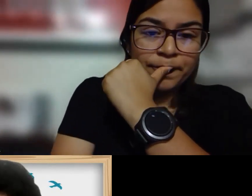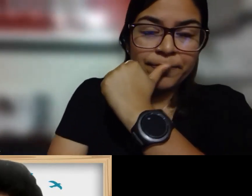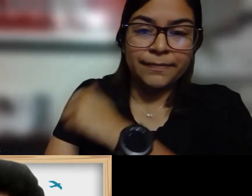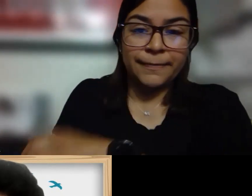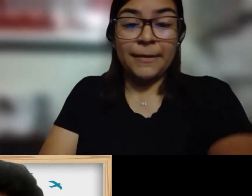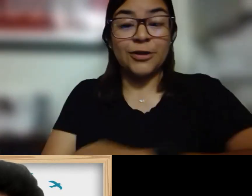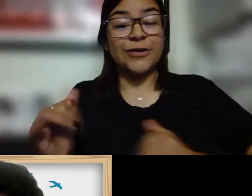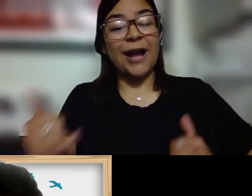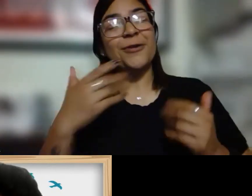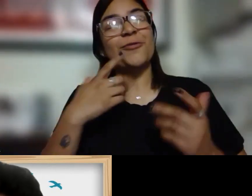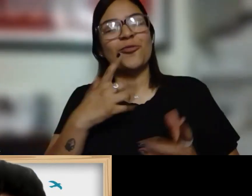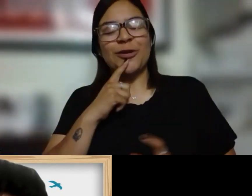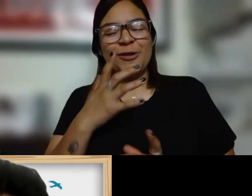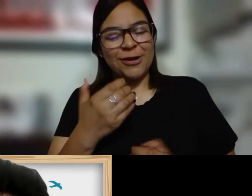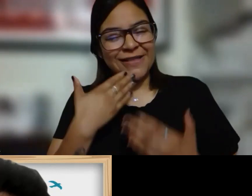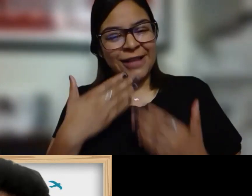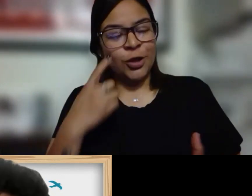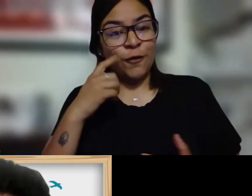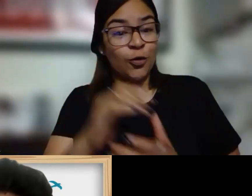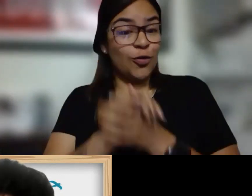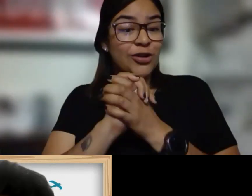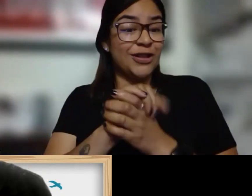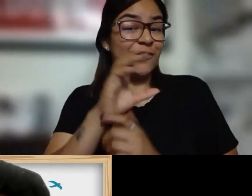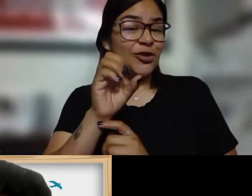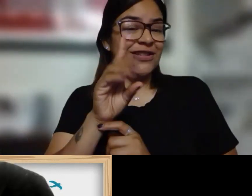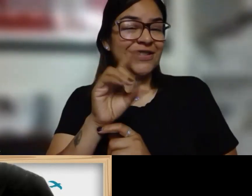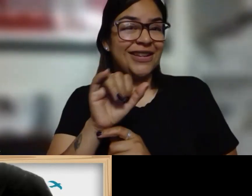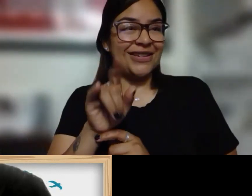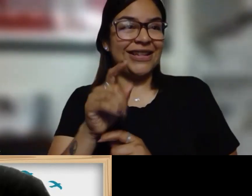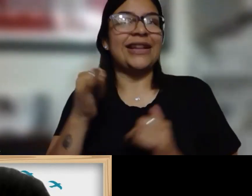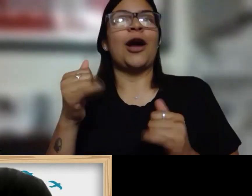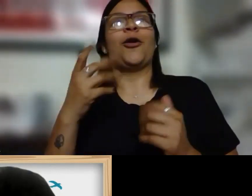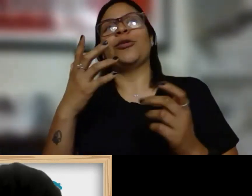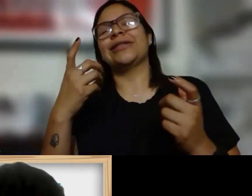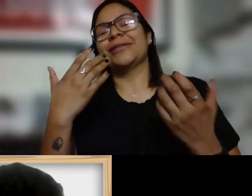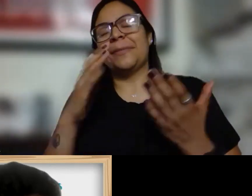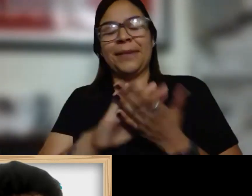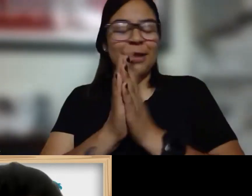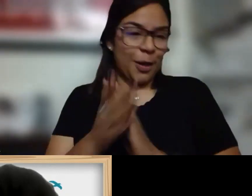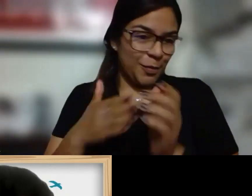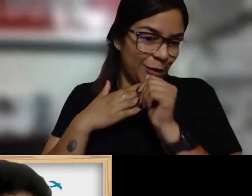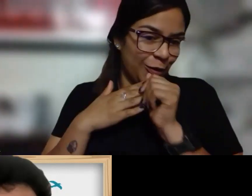Victoria and congratulations again Cindy on becoming our fearless leader with Eli